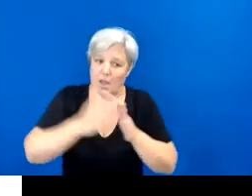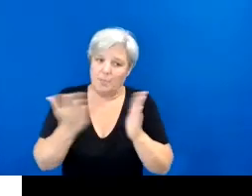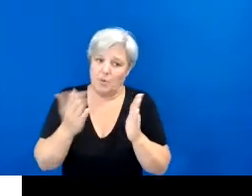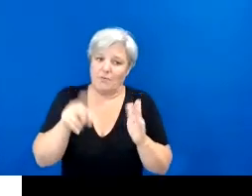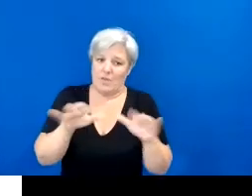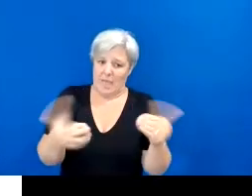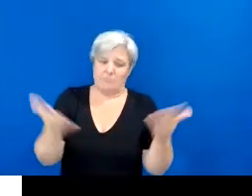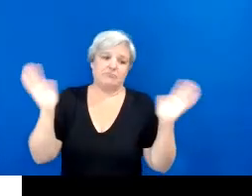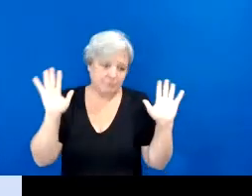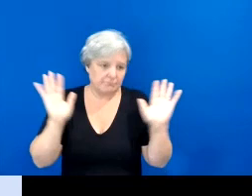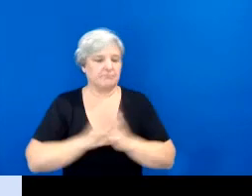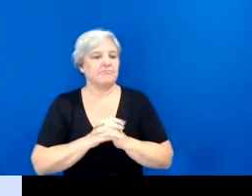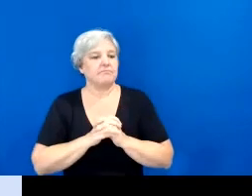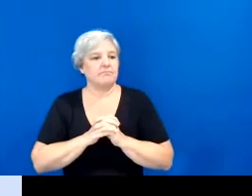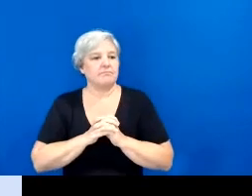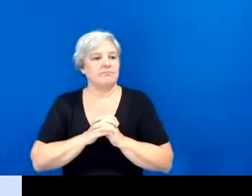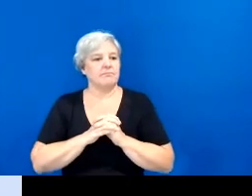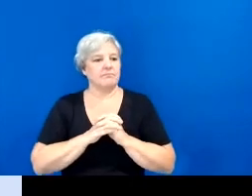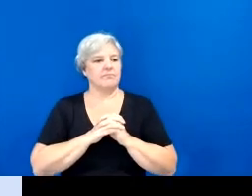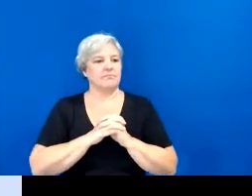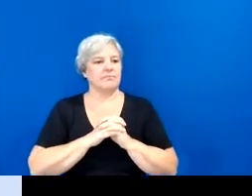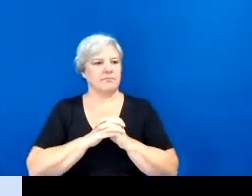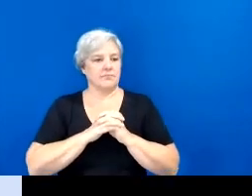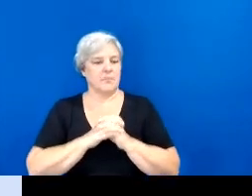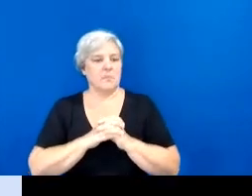Okay. So